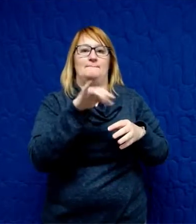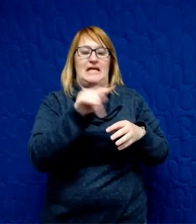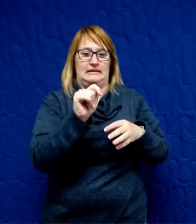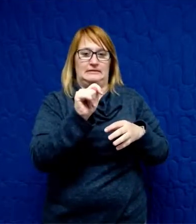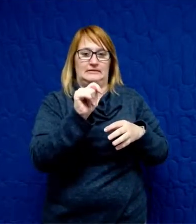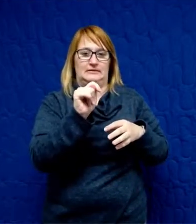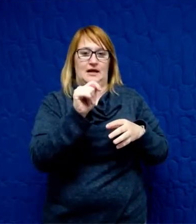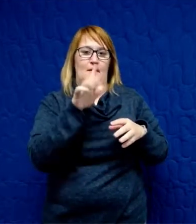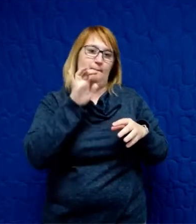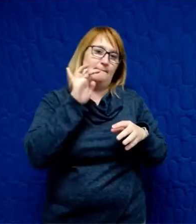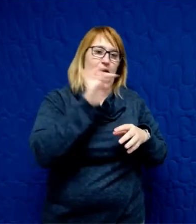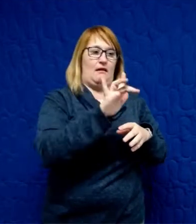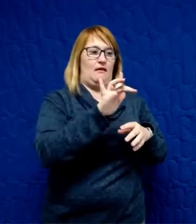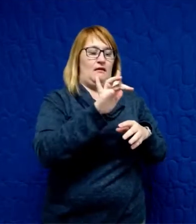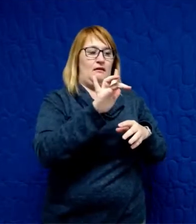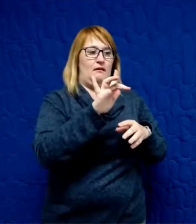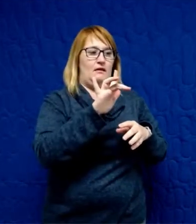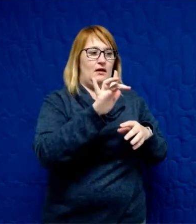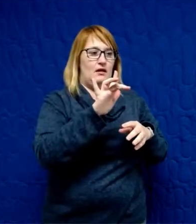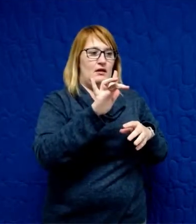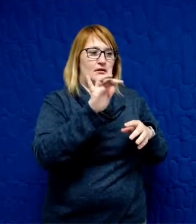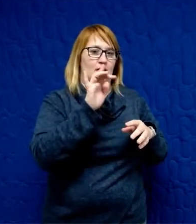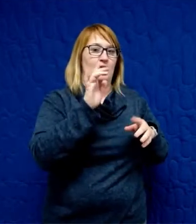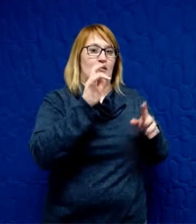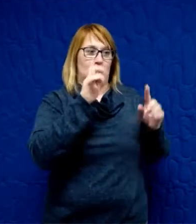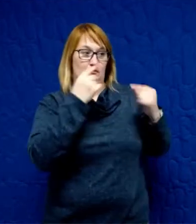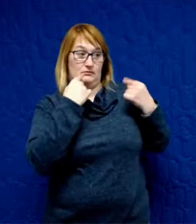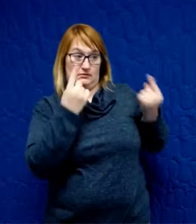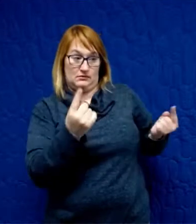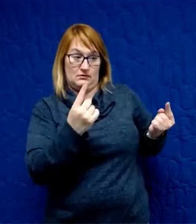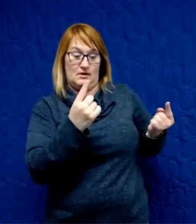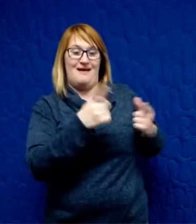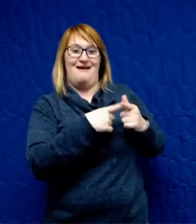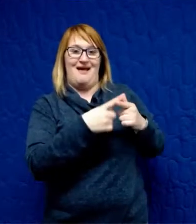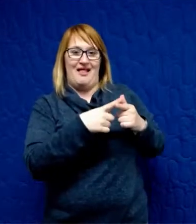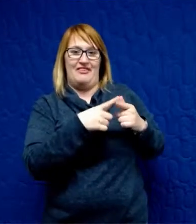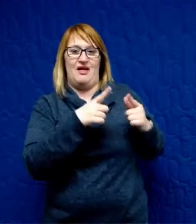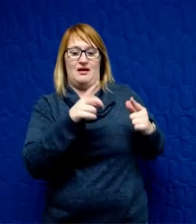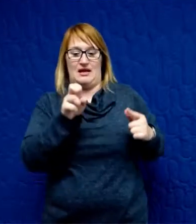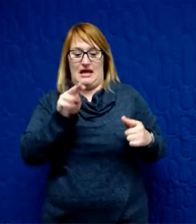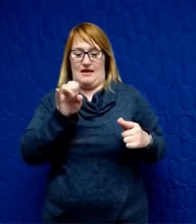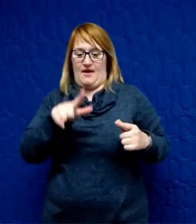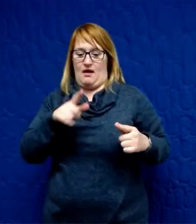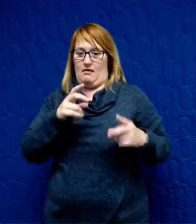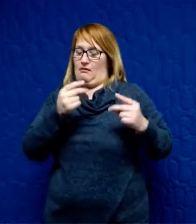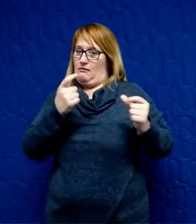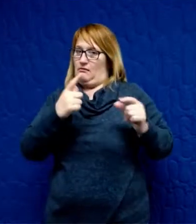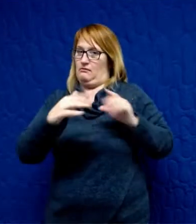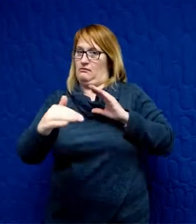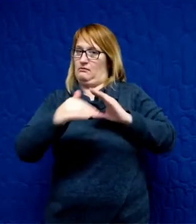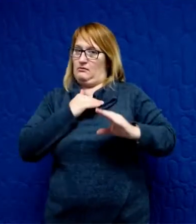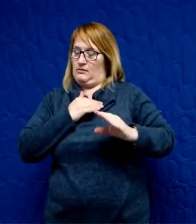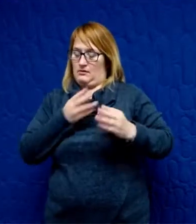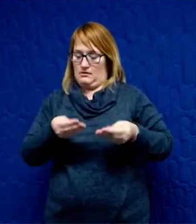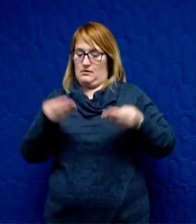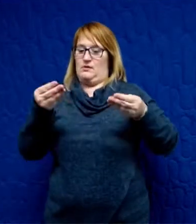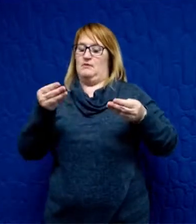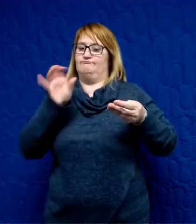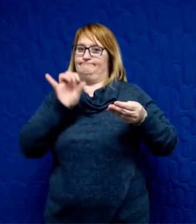also immediately it will be in your email that we will have successfully received your proposal and in that email it also gives you that four-digit